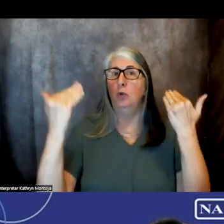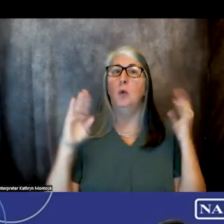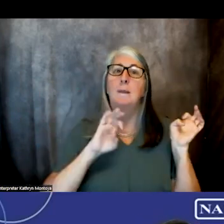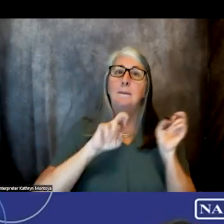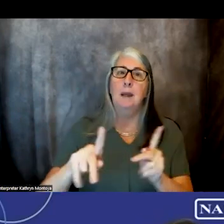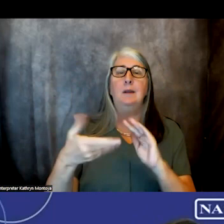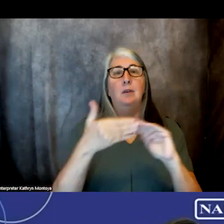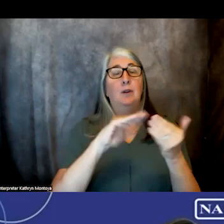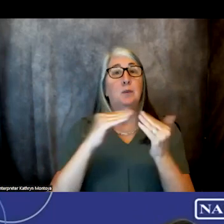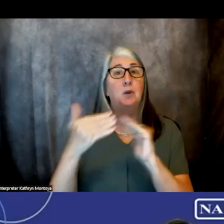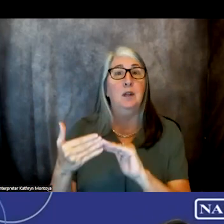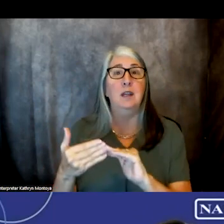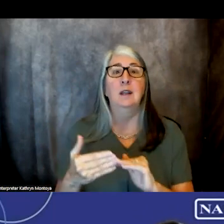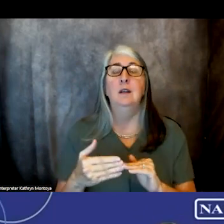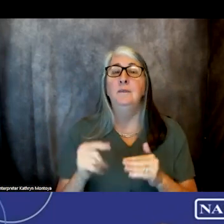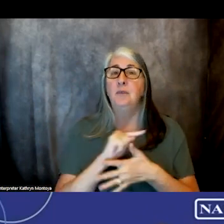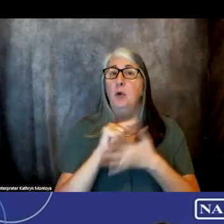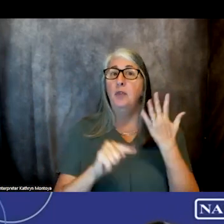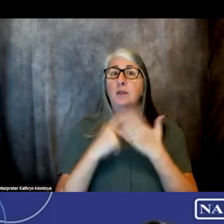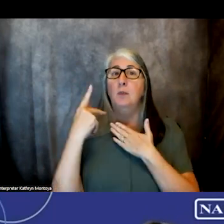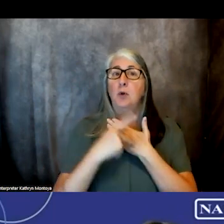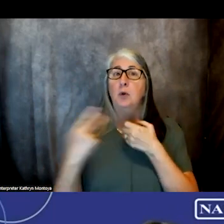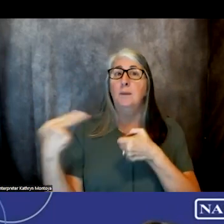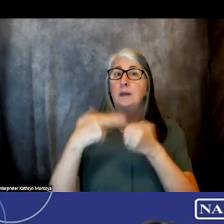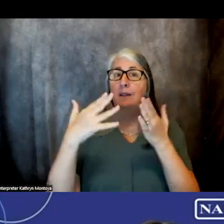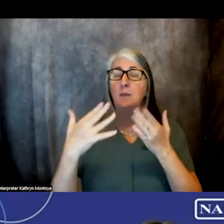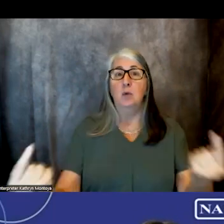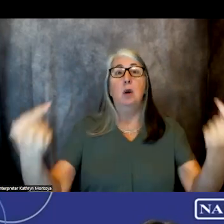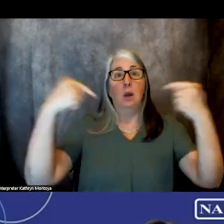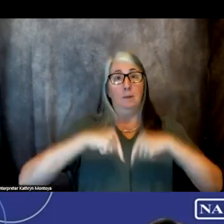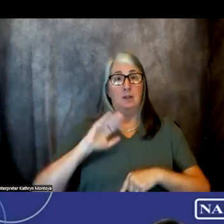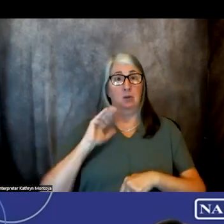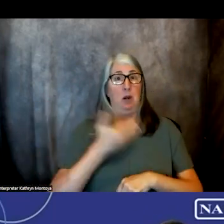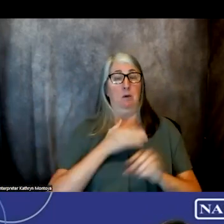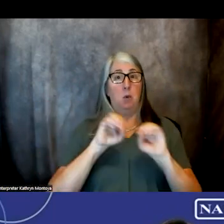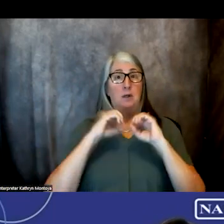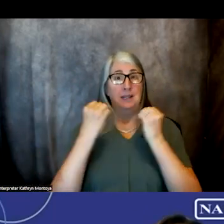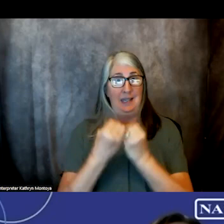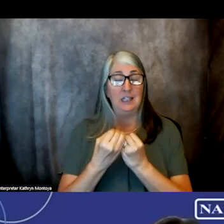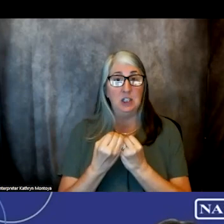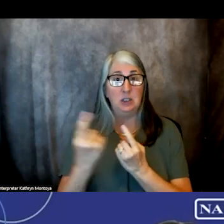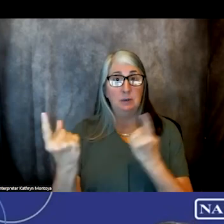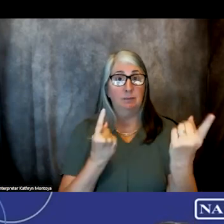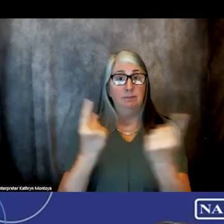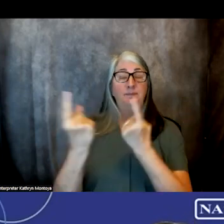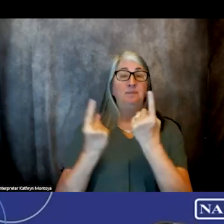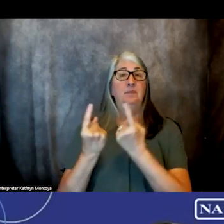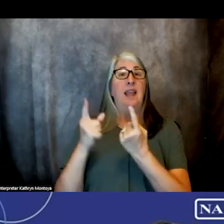THEY ARE COMING INTO OUR ORGANIZATIONS AND THEY WANT TO CONNECT WITH A PEER